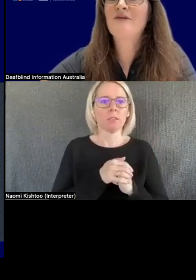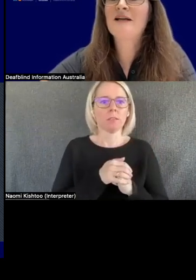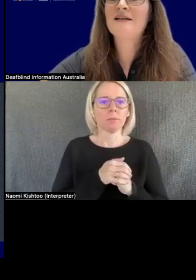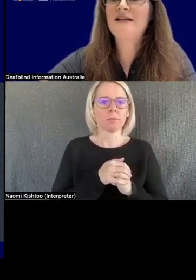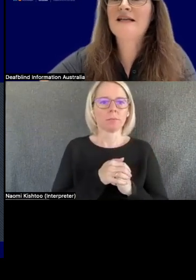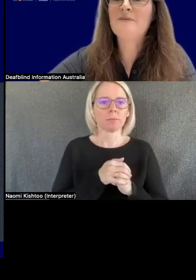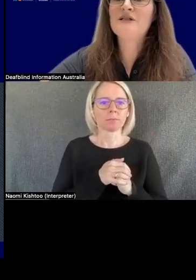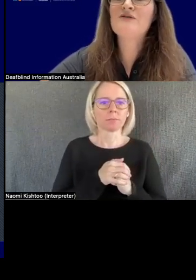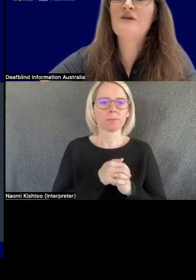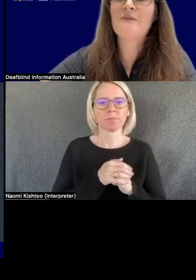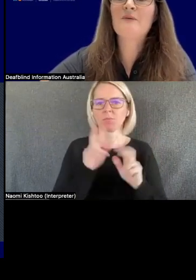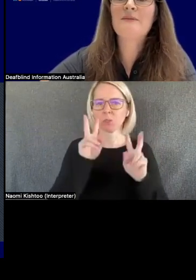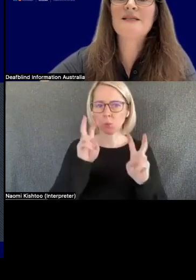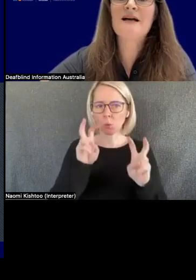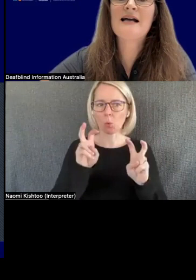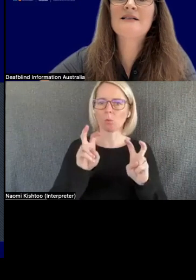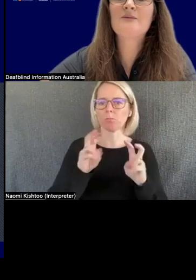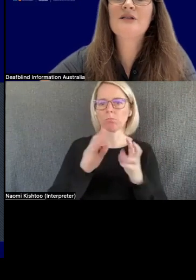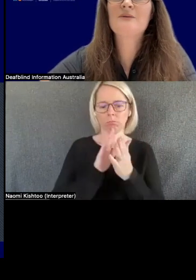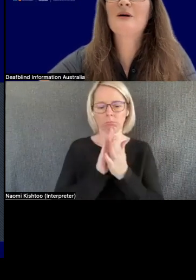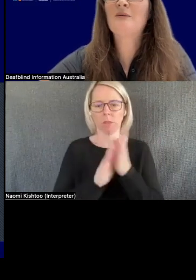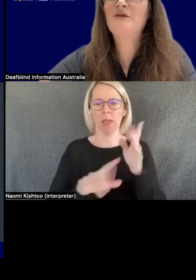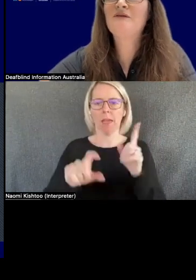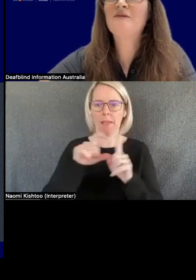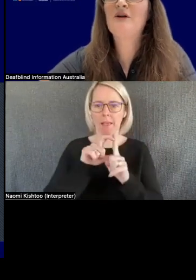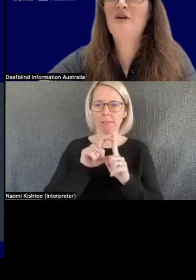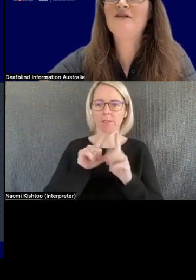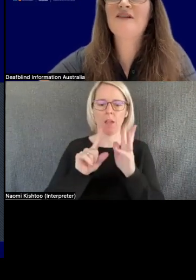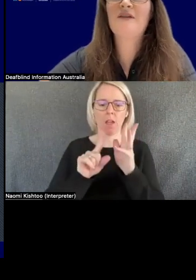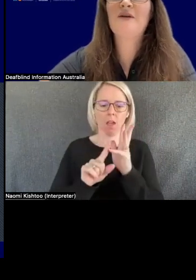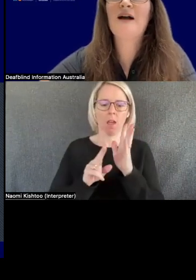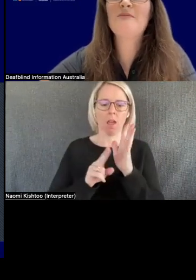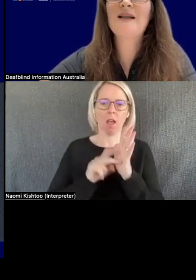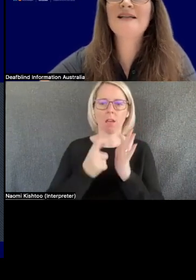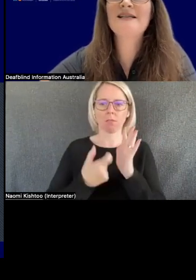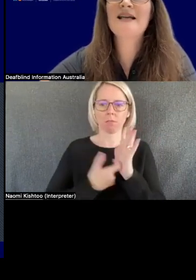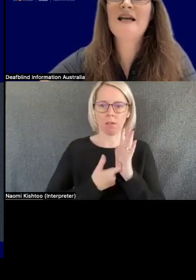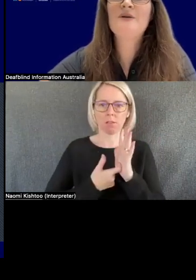provided an image from the website which will help you know you’ve found the right place,